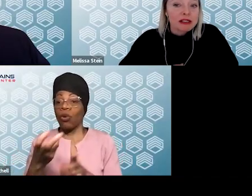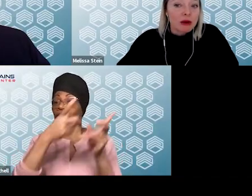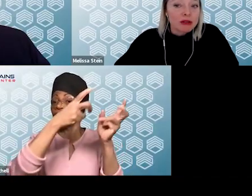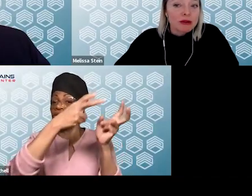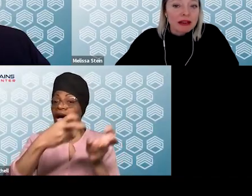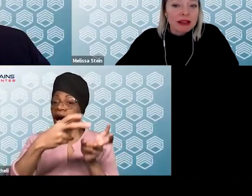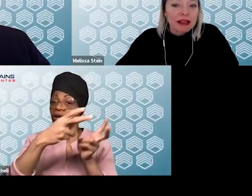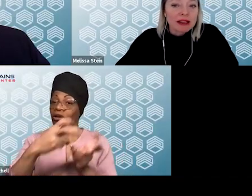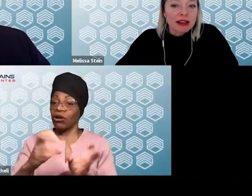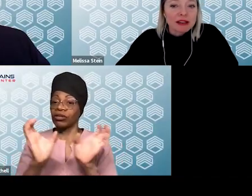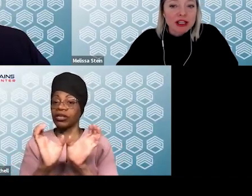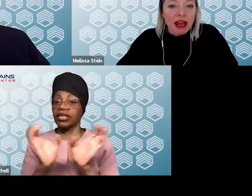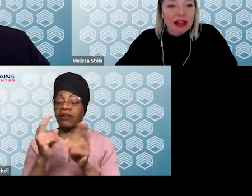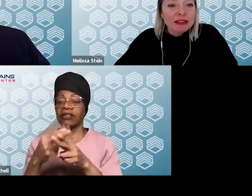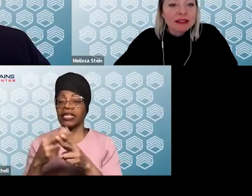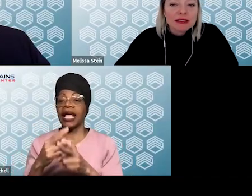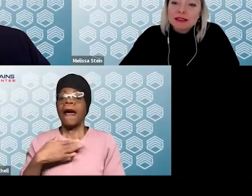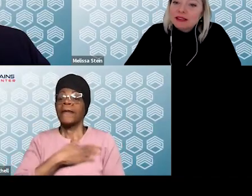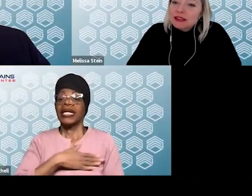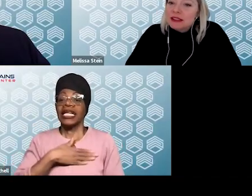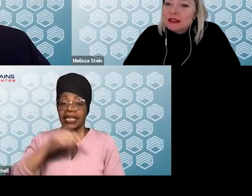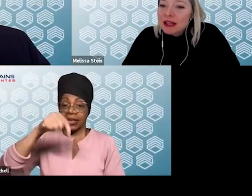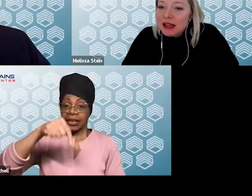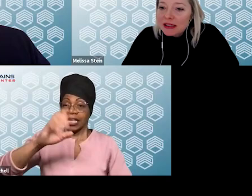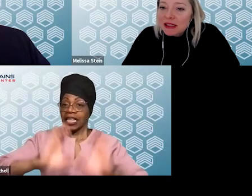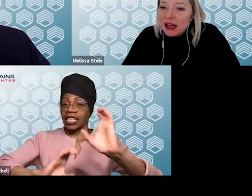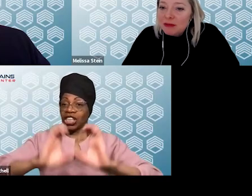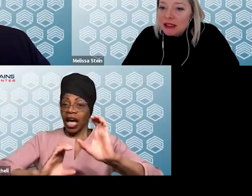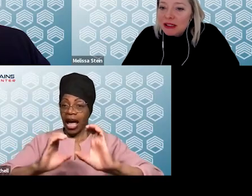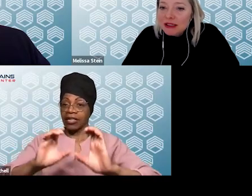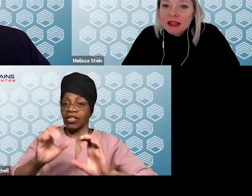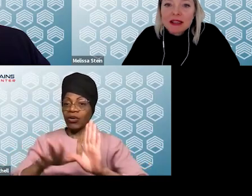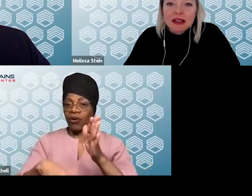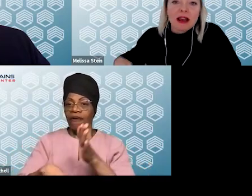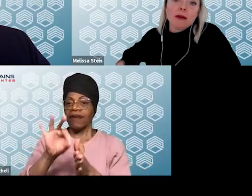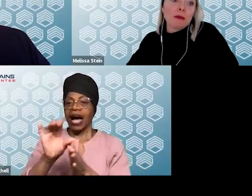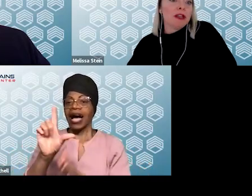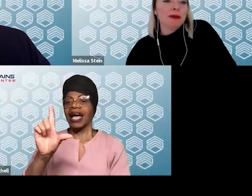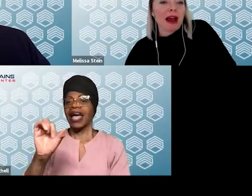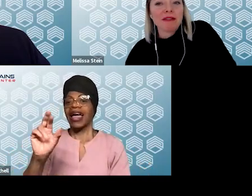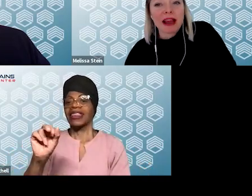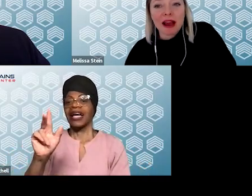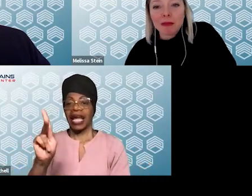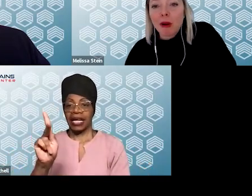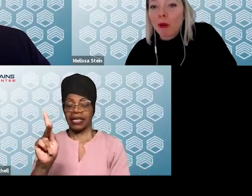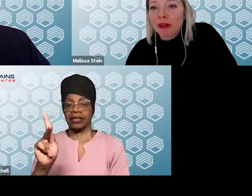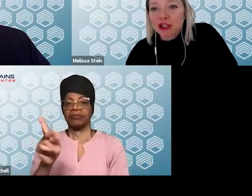please go to that link in the chat. Next slide, please. And we do have a poll